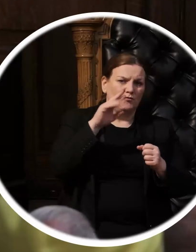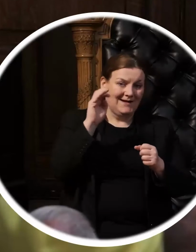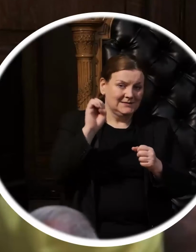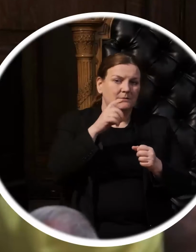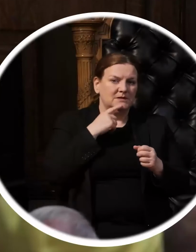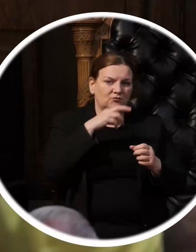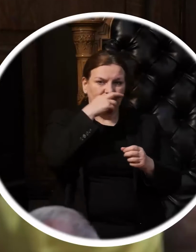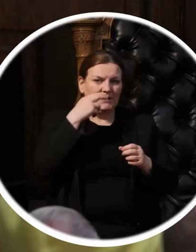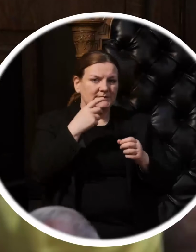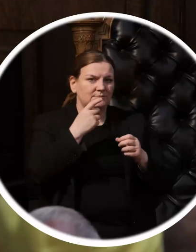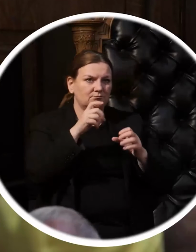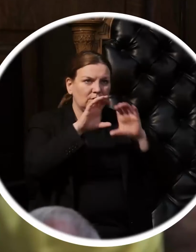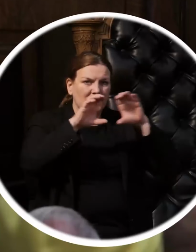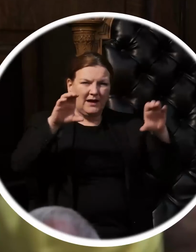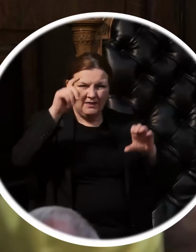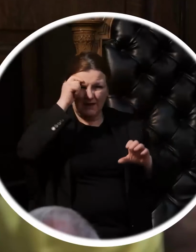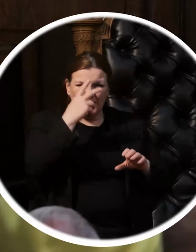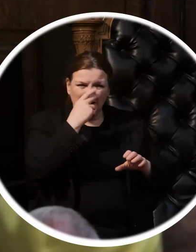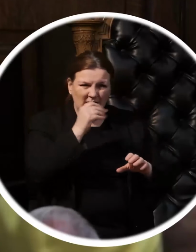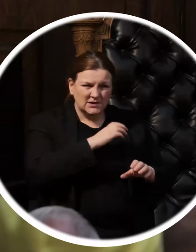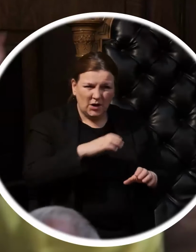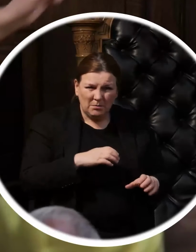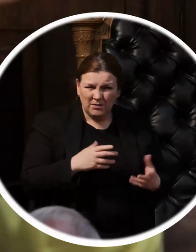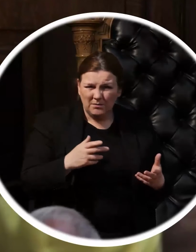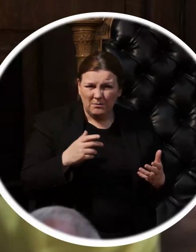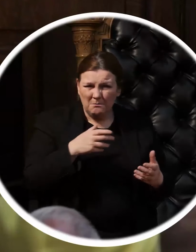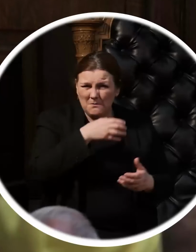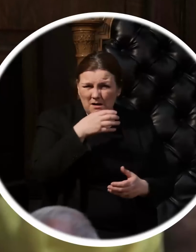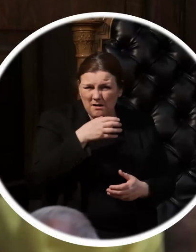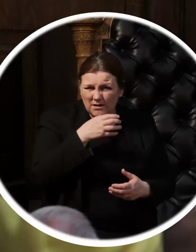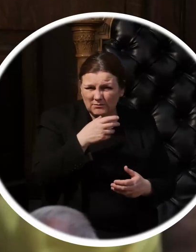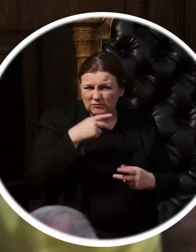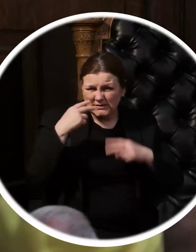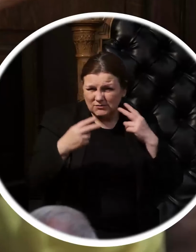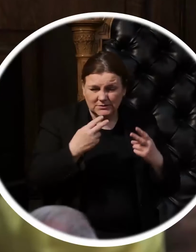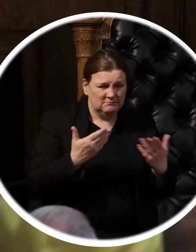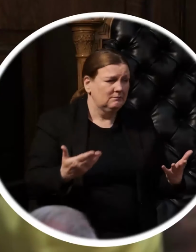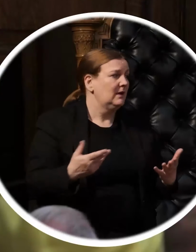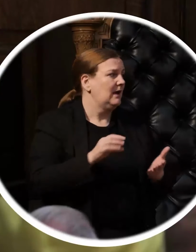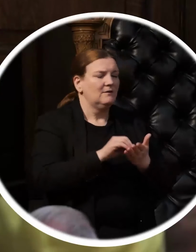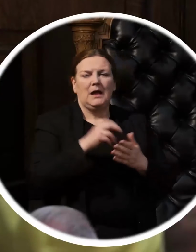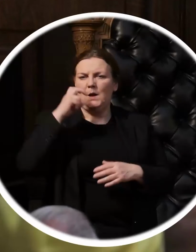I think it's now a nightclub or a bar or a restaurant or something. Yeah. And the Luas now has a stop outside the front of it as well.